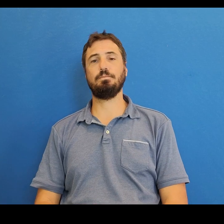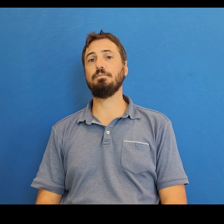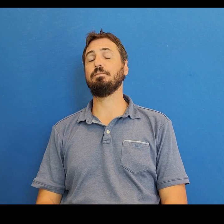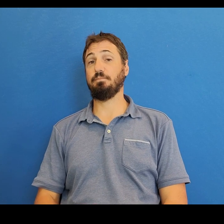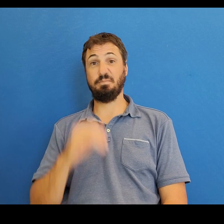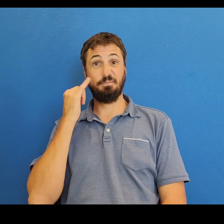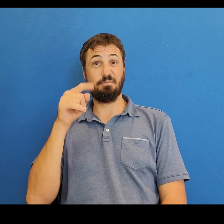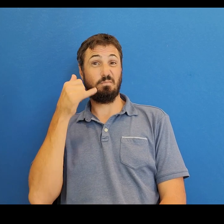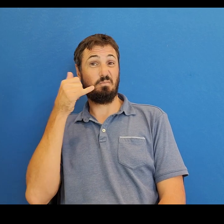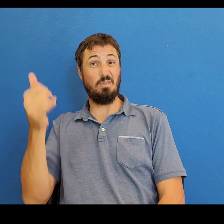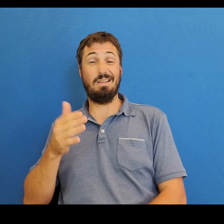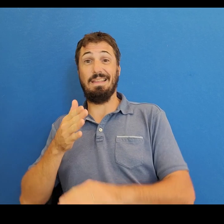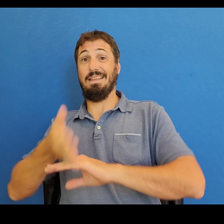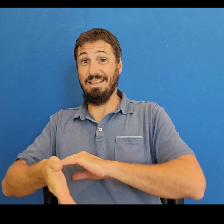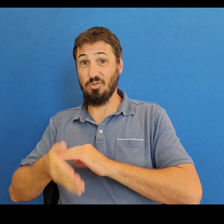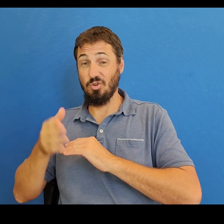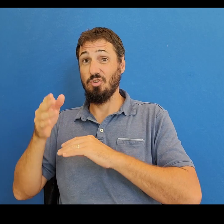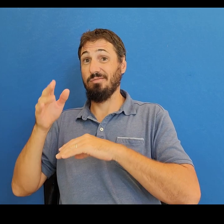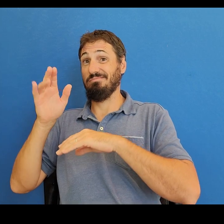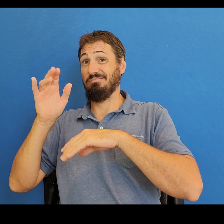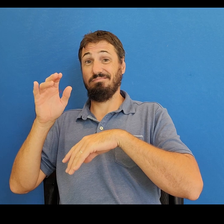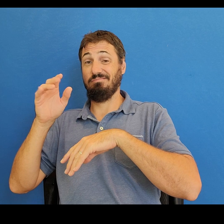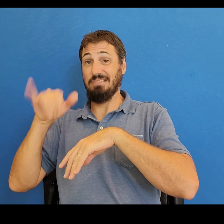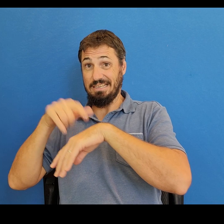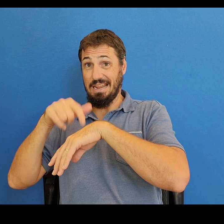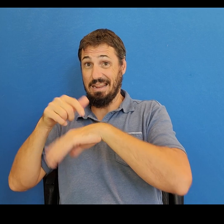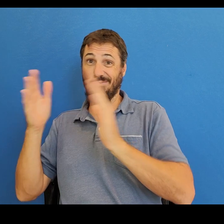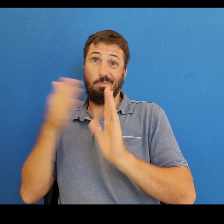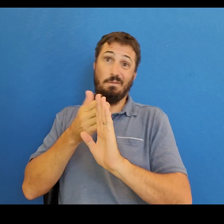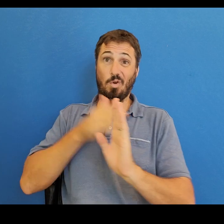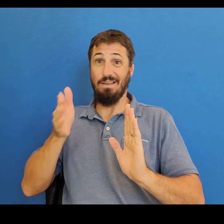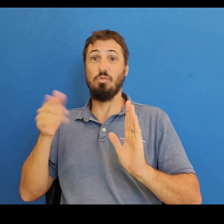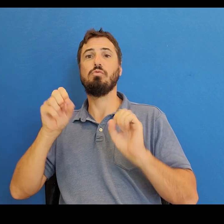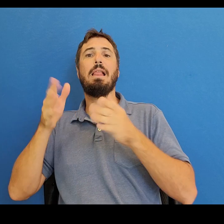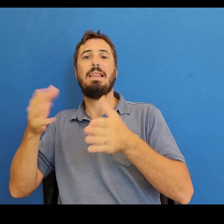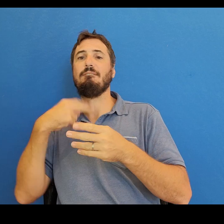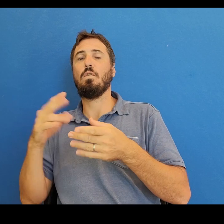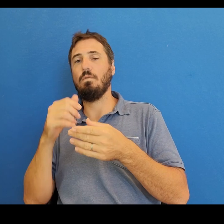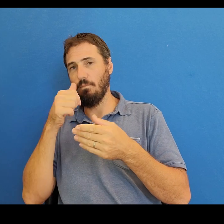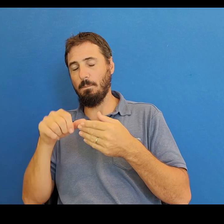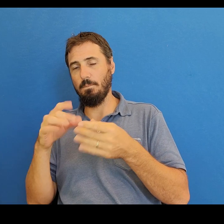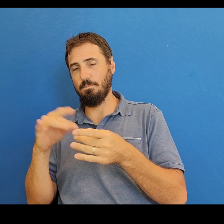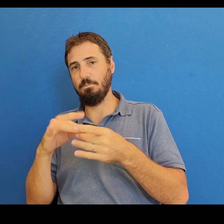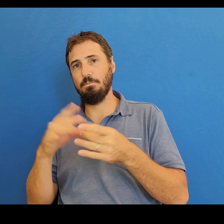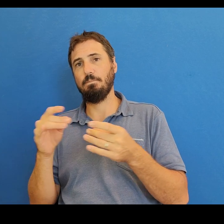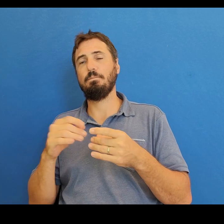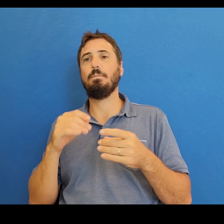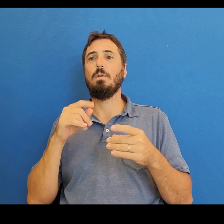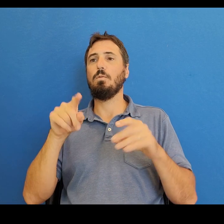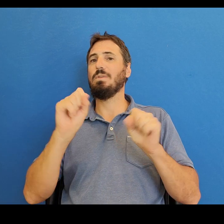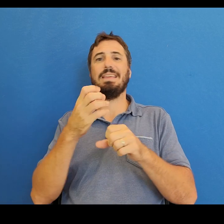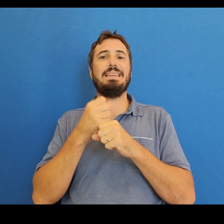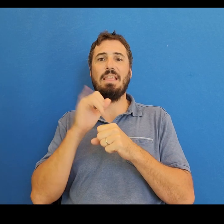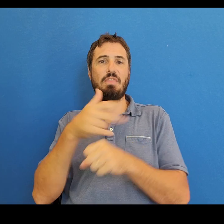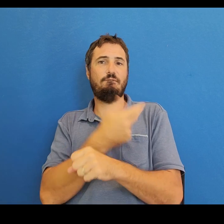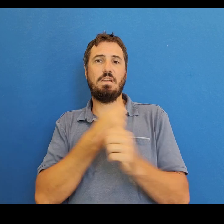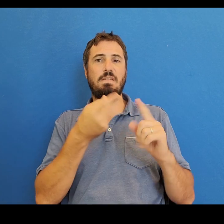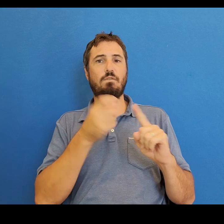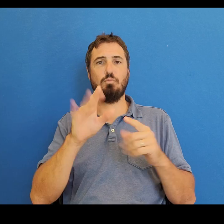to 4:30 p.m. If you call outside of regular business hours, you can leave a voicemail. Appointment scheduling is not currently available through individual providers